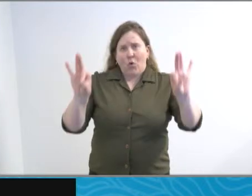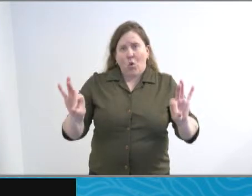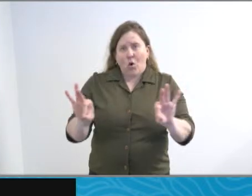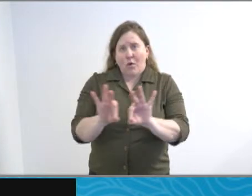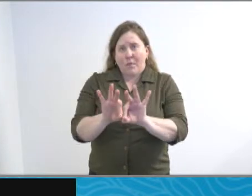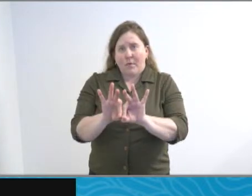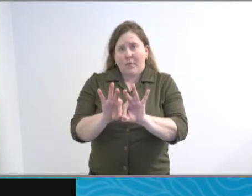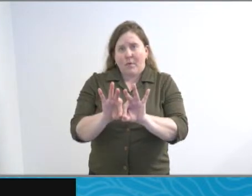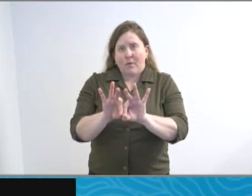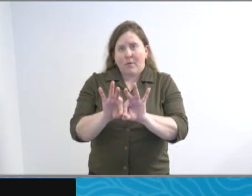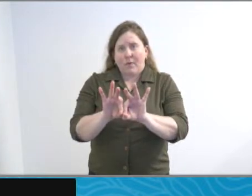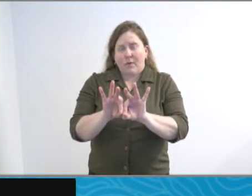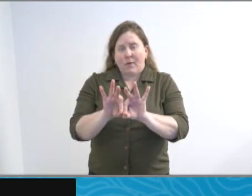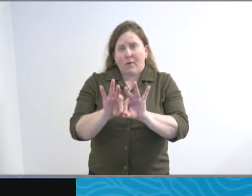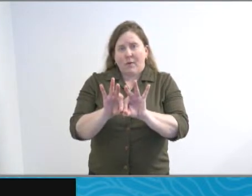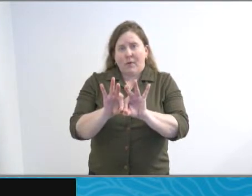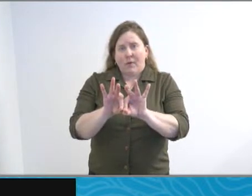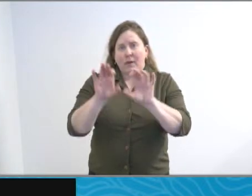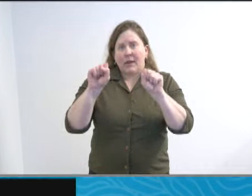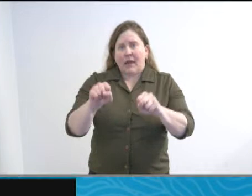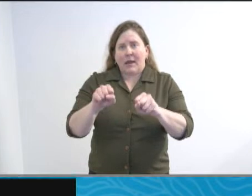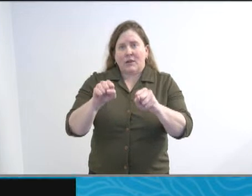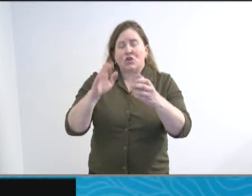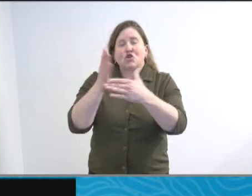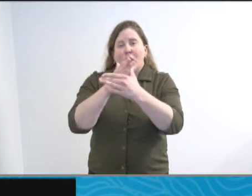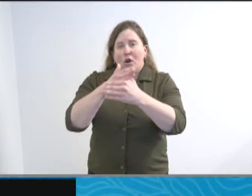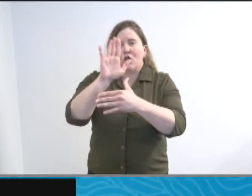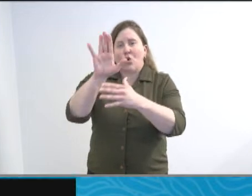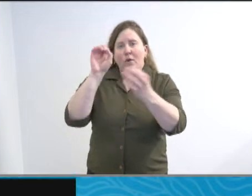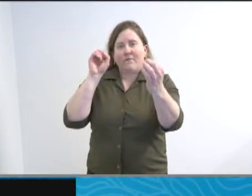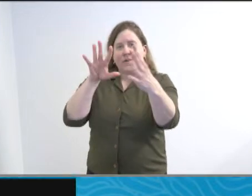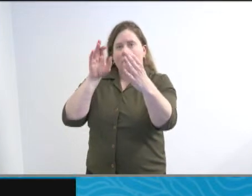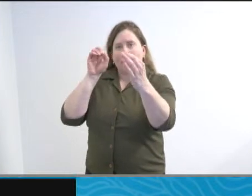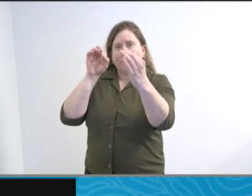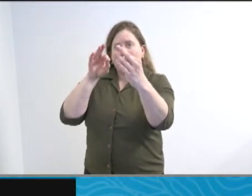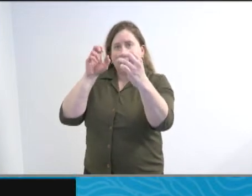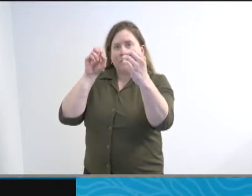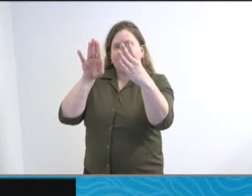a way to be able to share your feedback directly with us. We look forward to hearing your feedback,